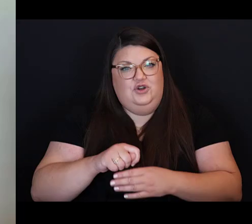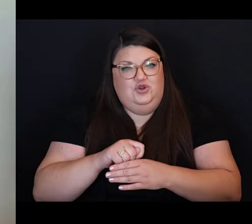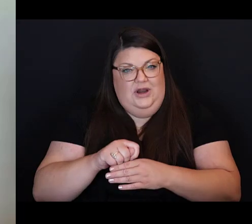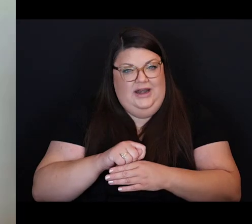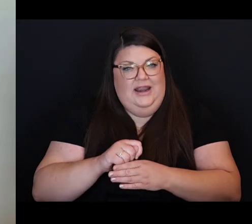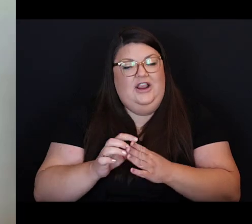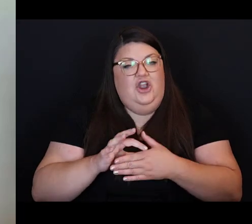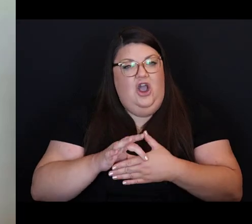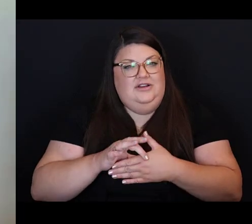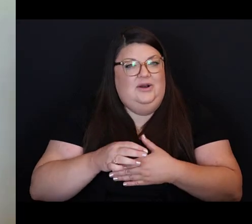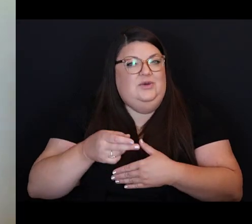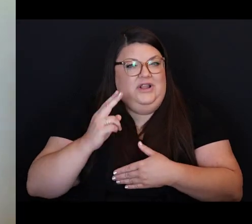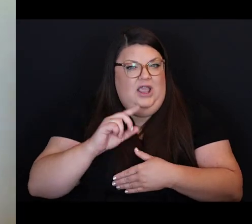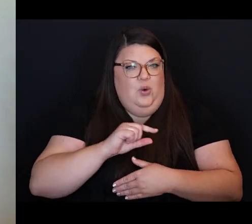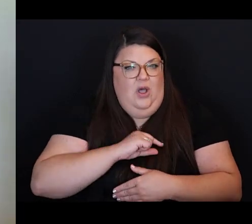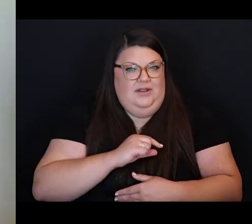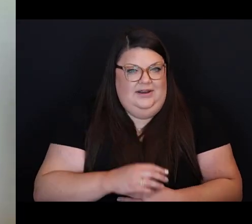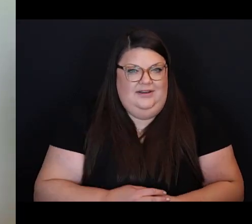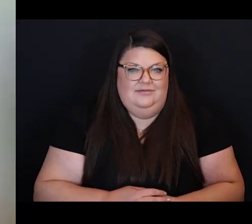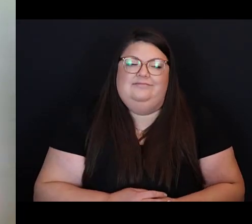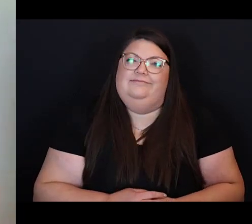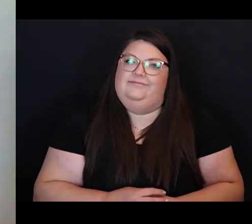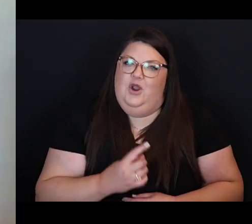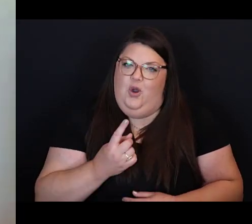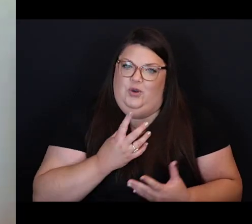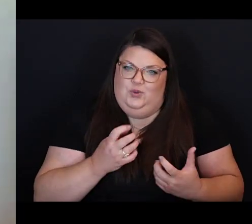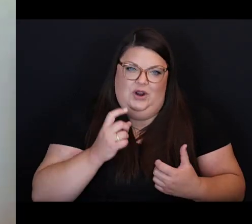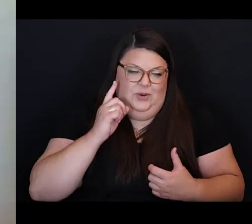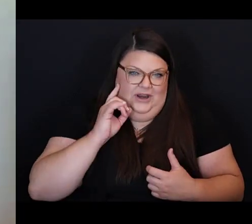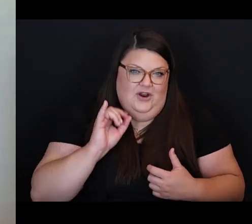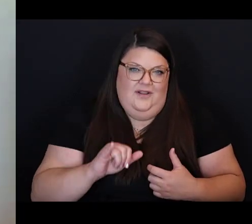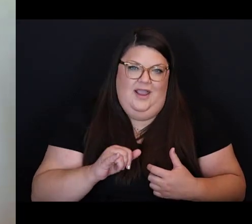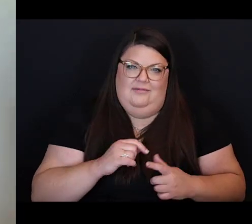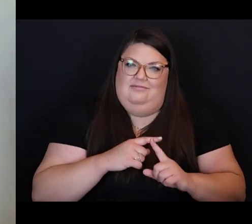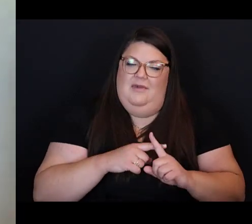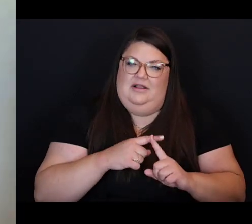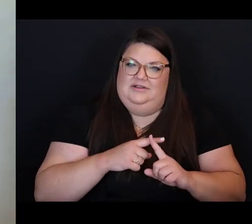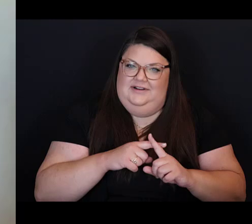content was high quality and this is something we always want to hear, right? We always want